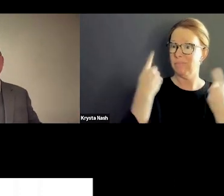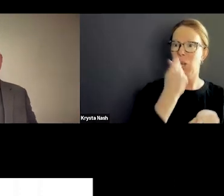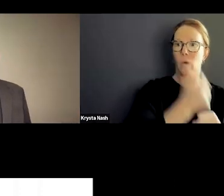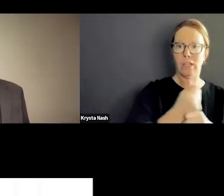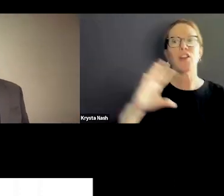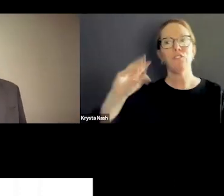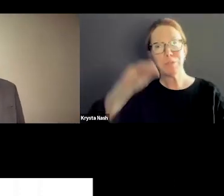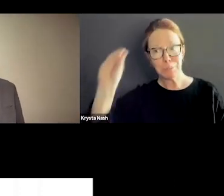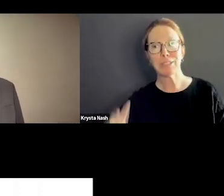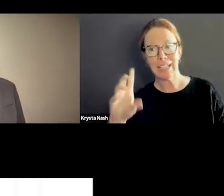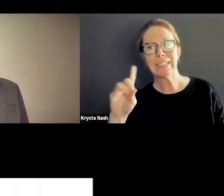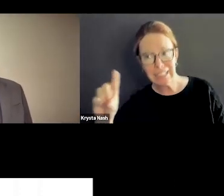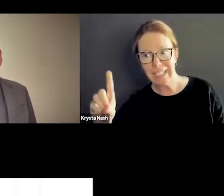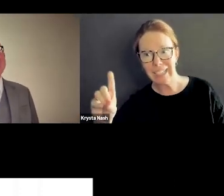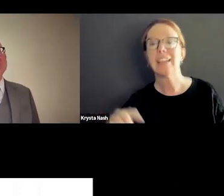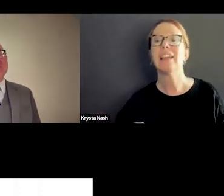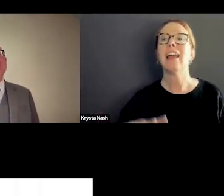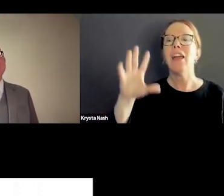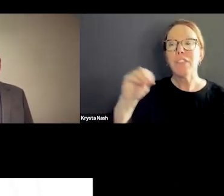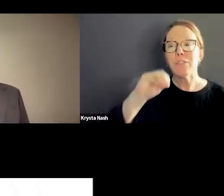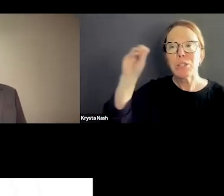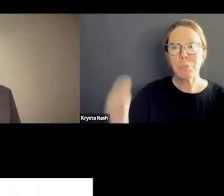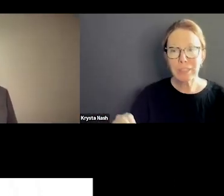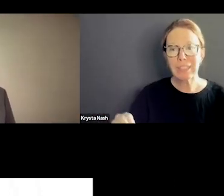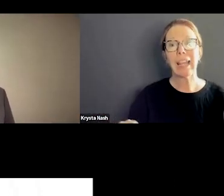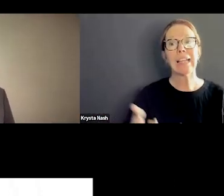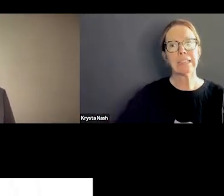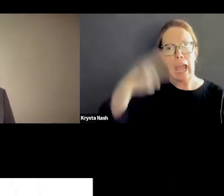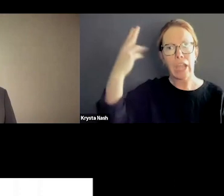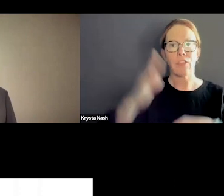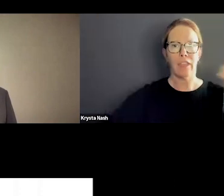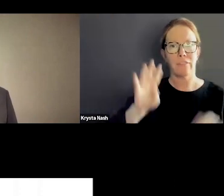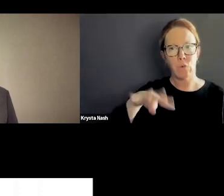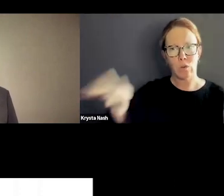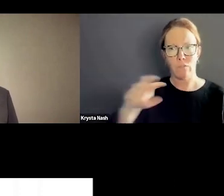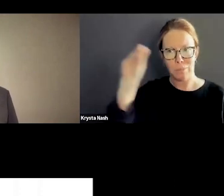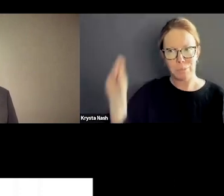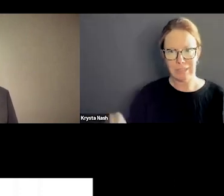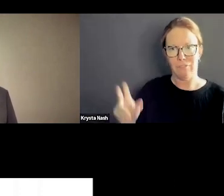I will first remind you that 50% is higher than the 44%. When I go back to the national average. Right.